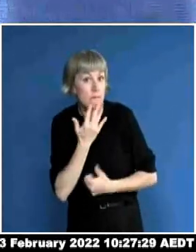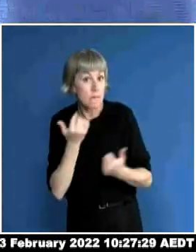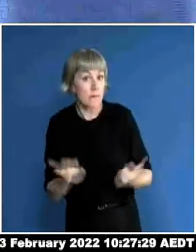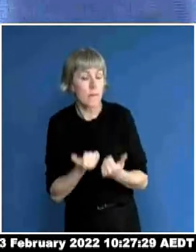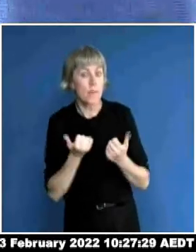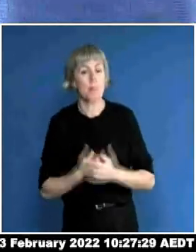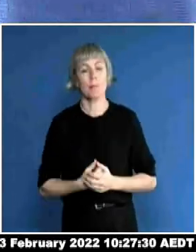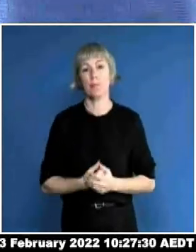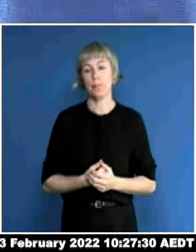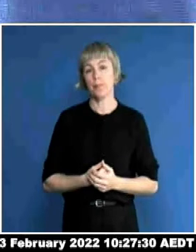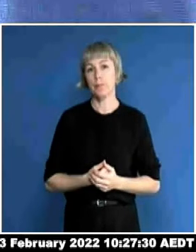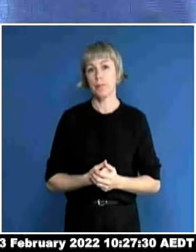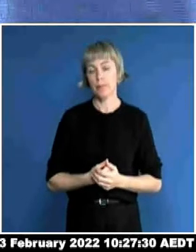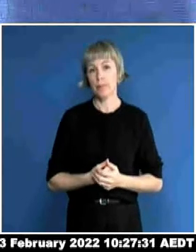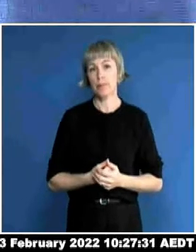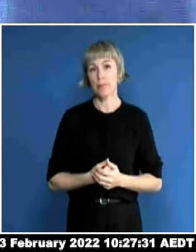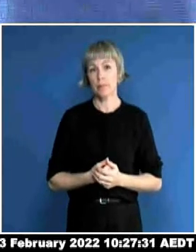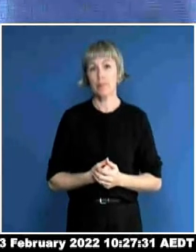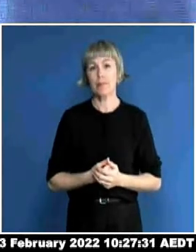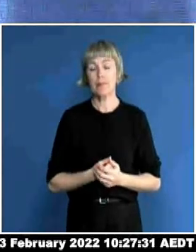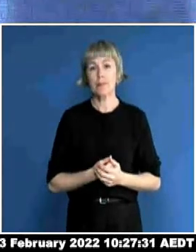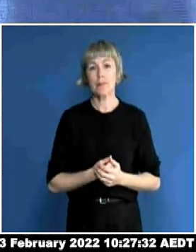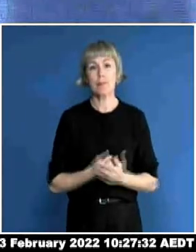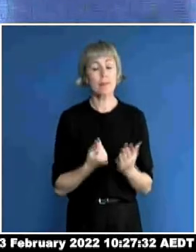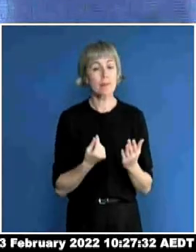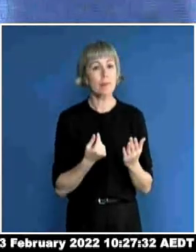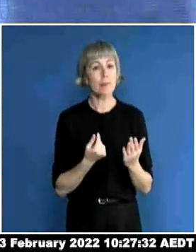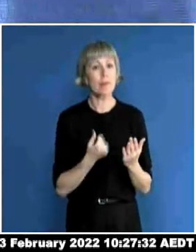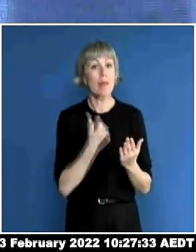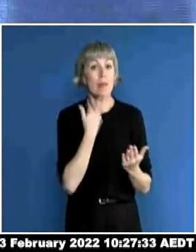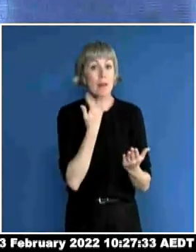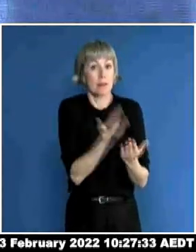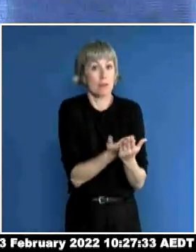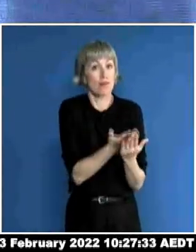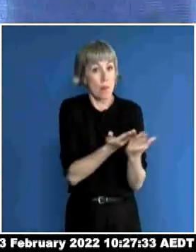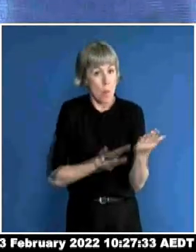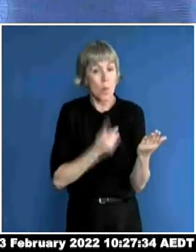"The employment programs and services for people with disability are ineffective,